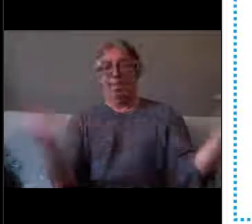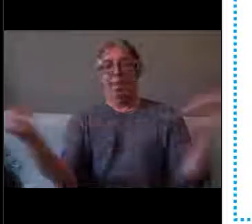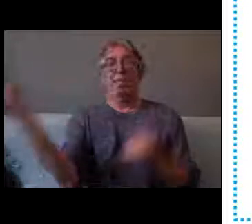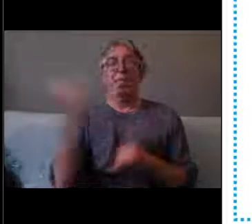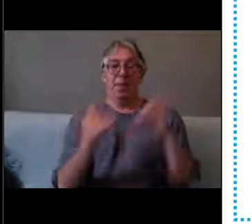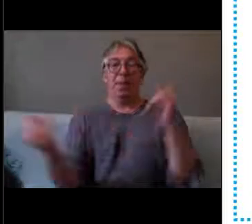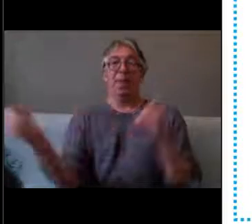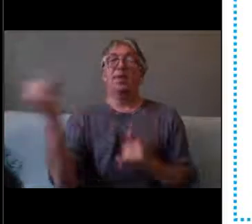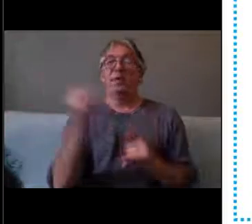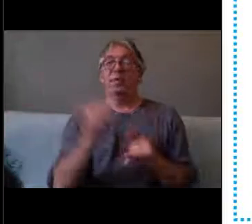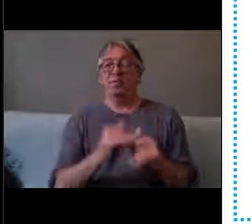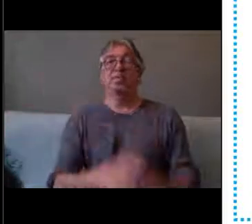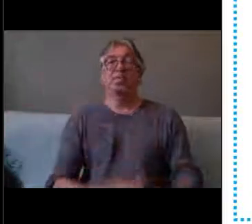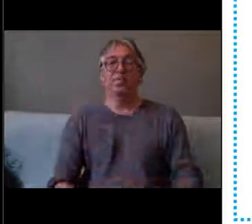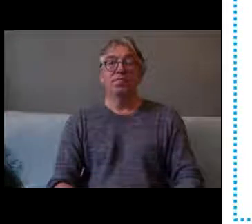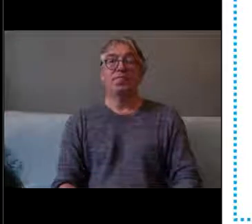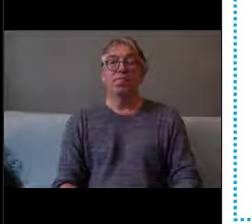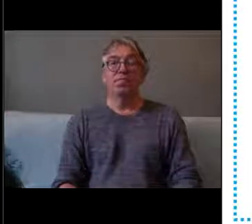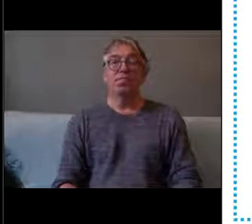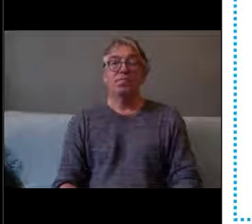to ensure continuation at a local level.